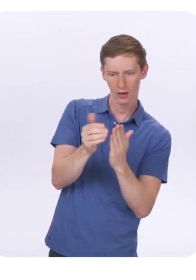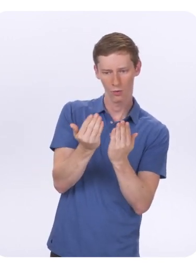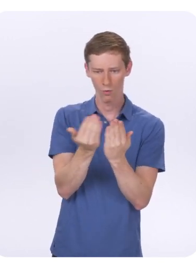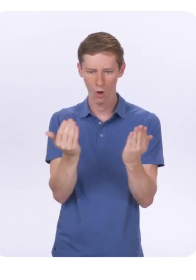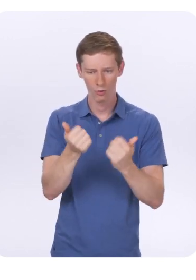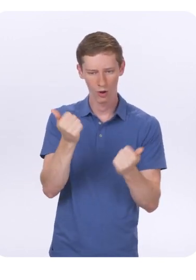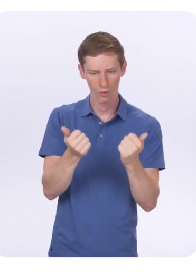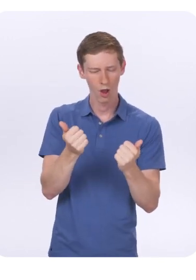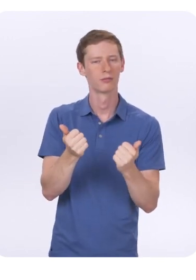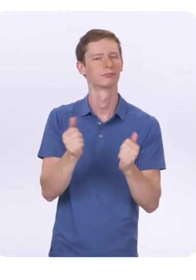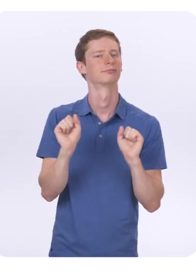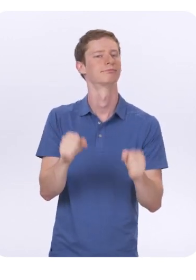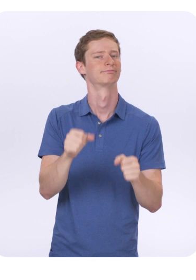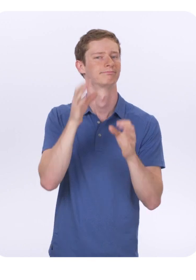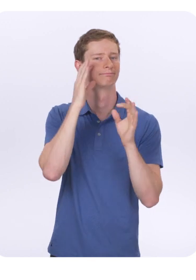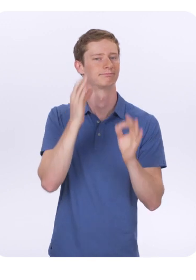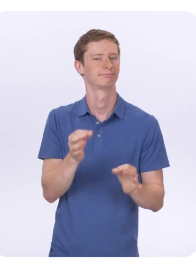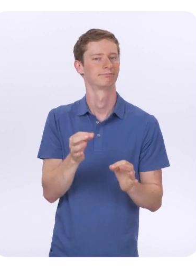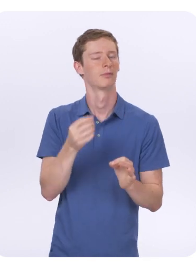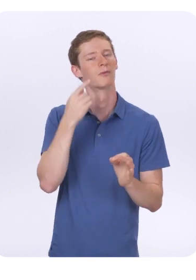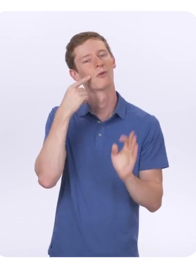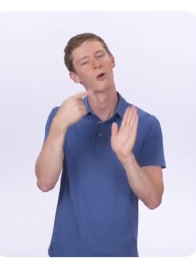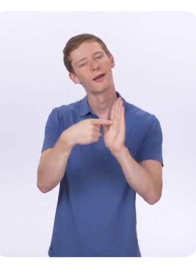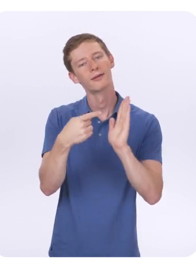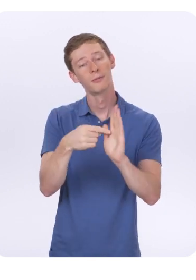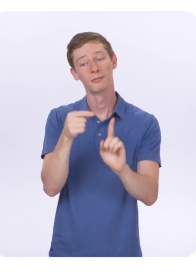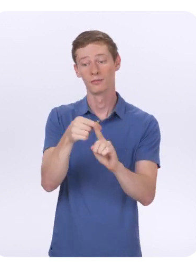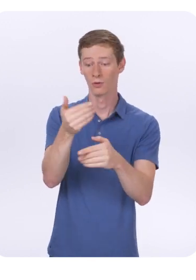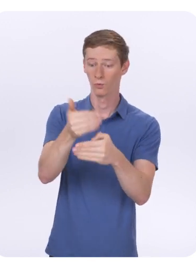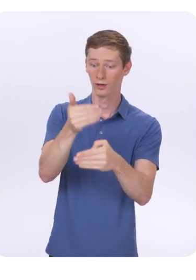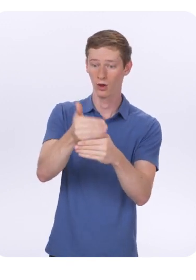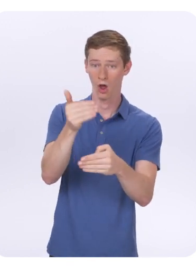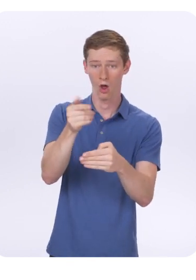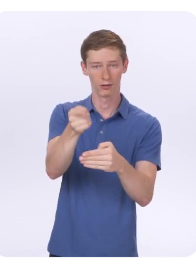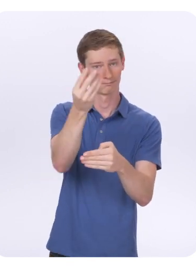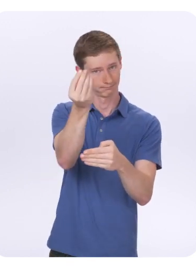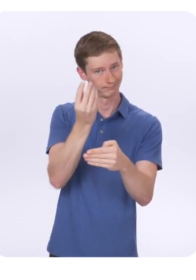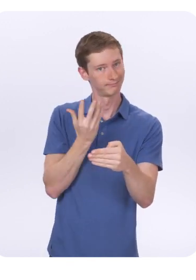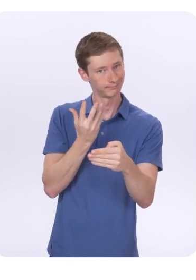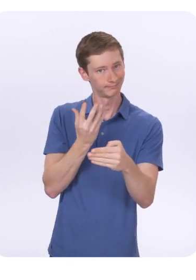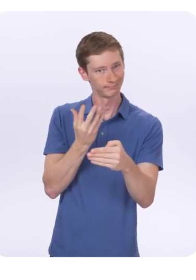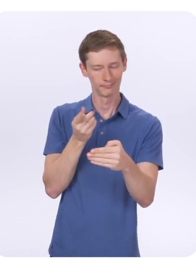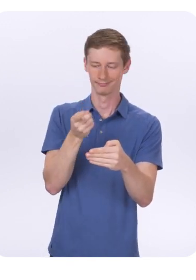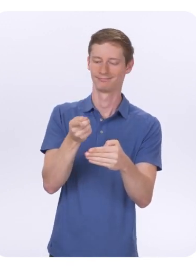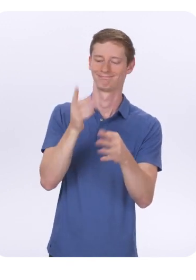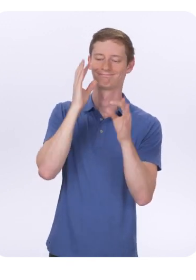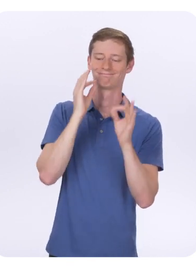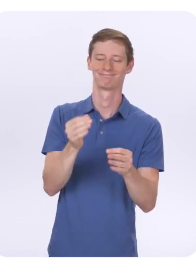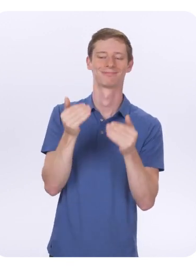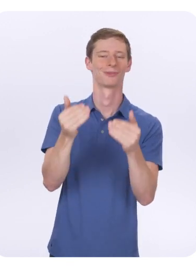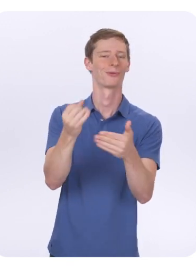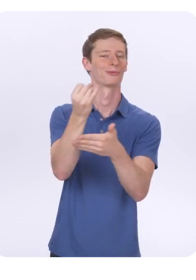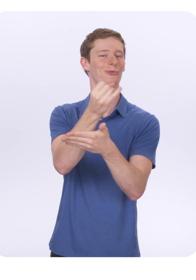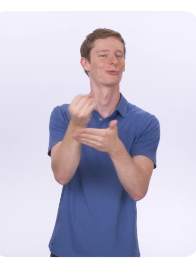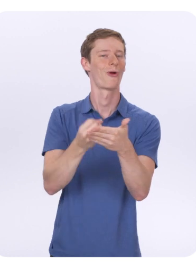For instance, if it's a window, you may choose to draw a virtual outside world where the window plane is located.